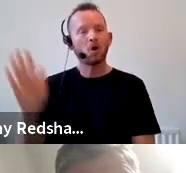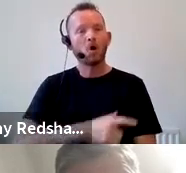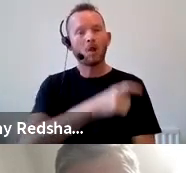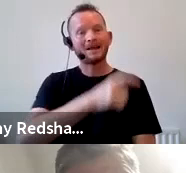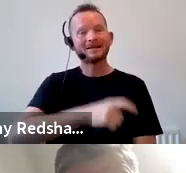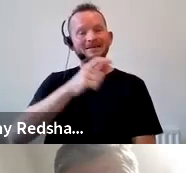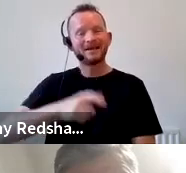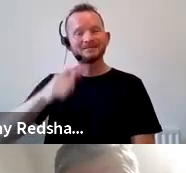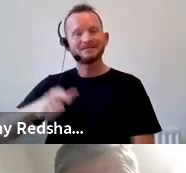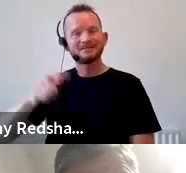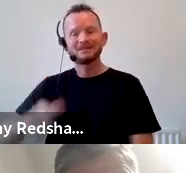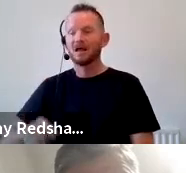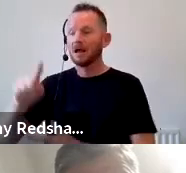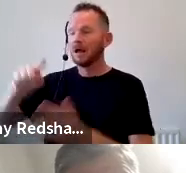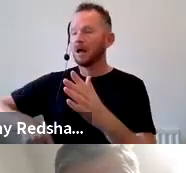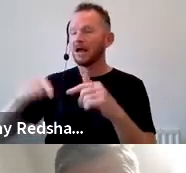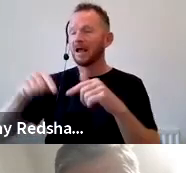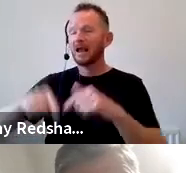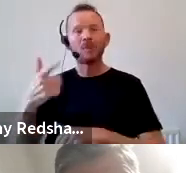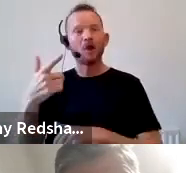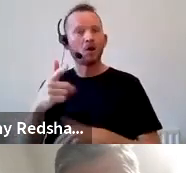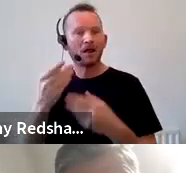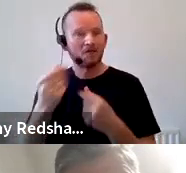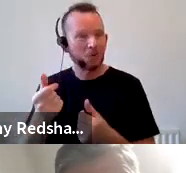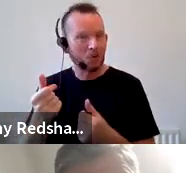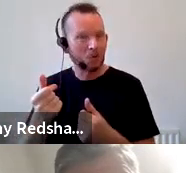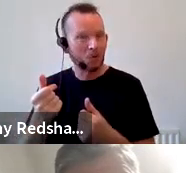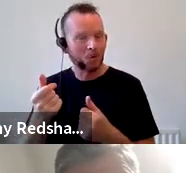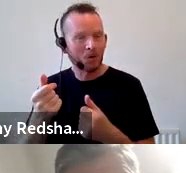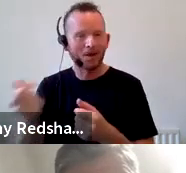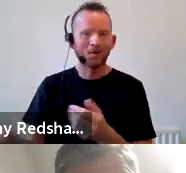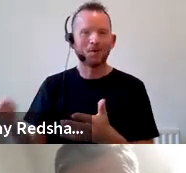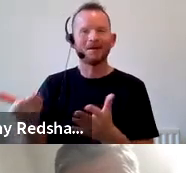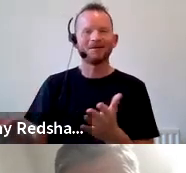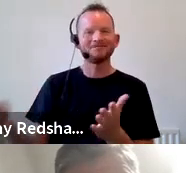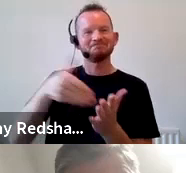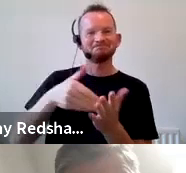And the ones the so here are the replies.